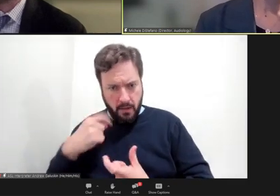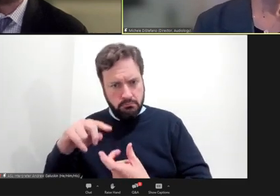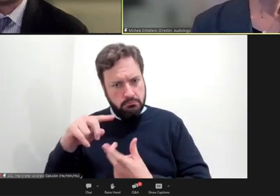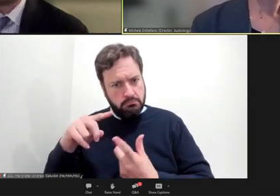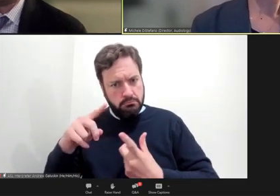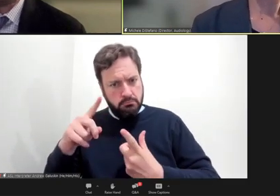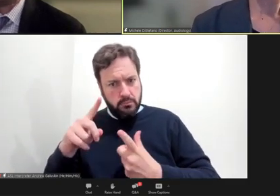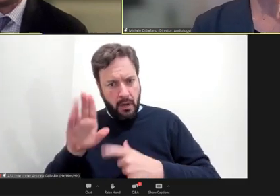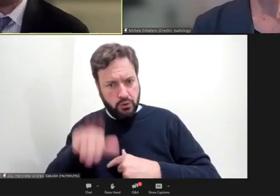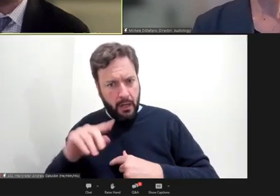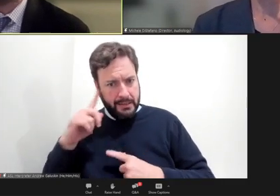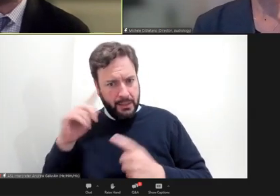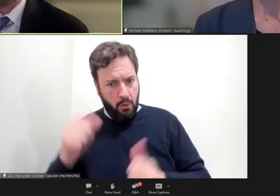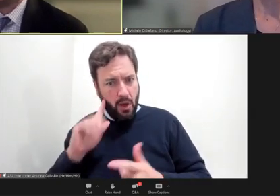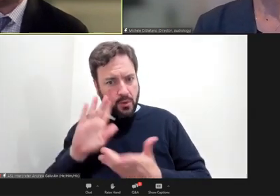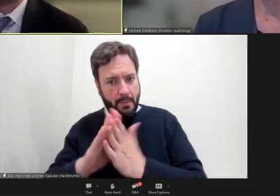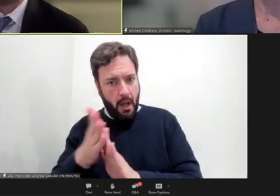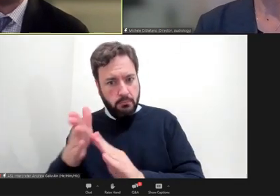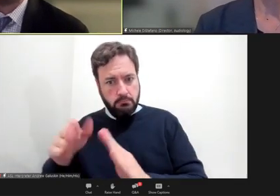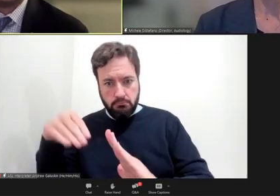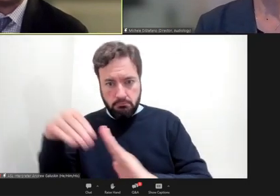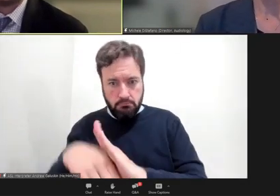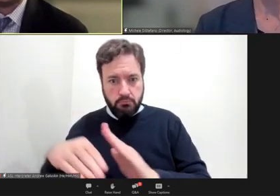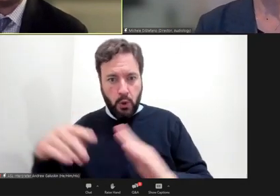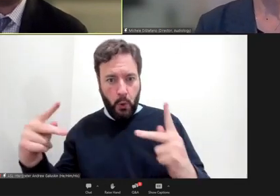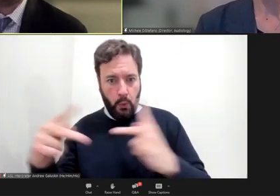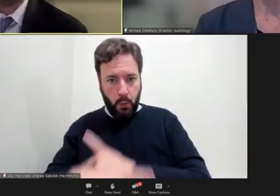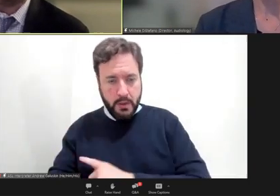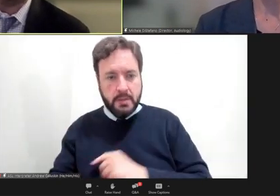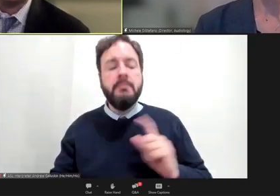I think that is certainly the type of information that you could learn from